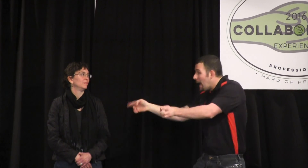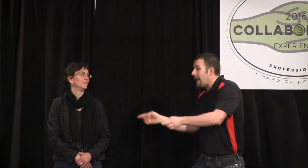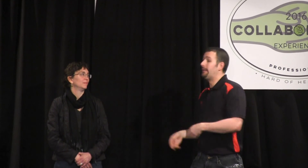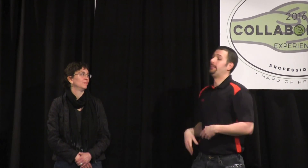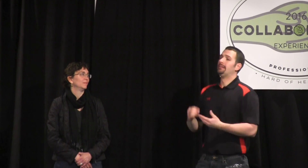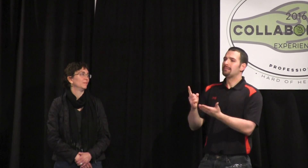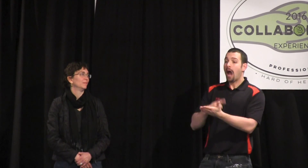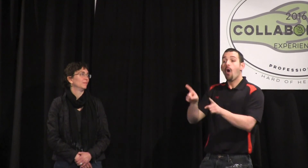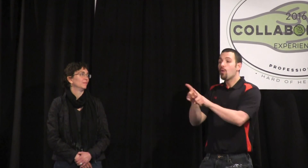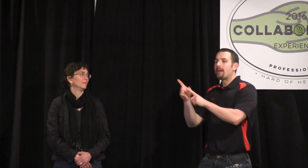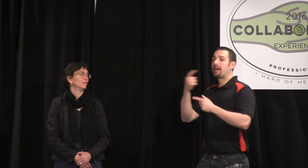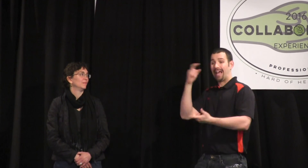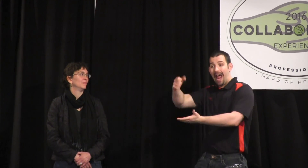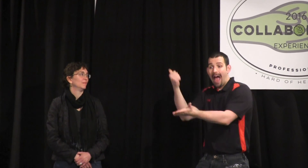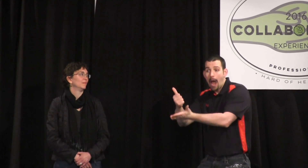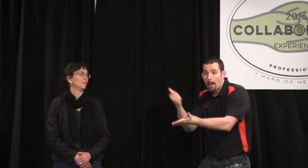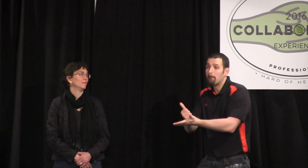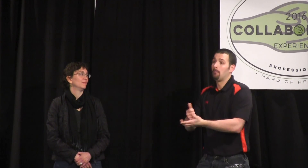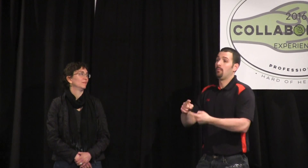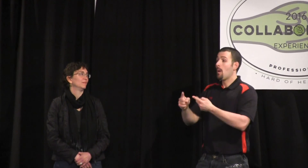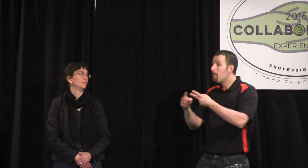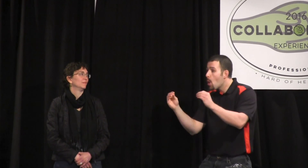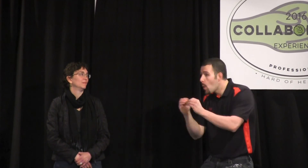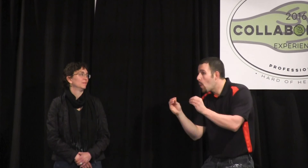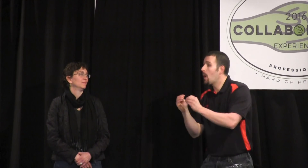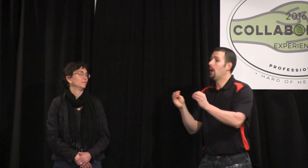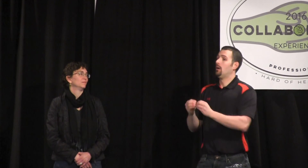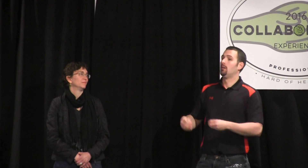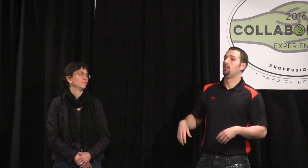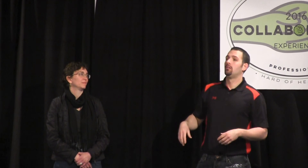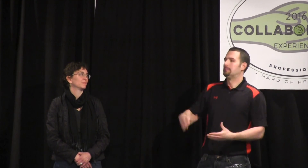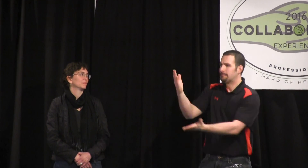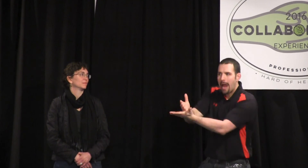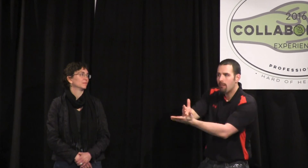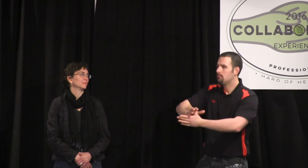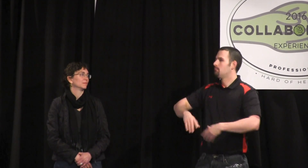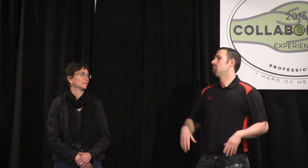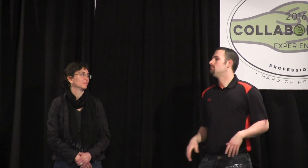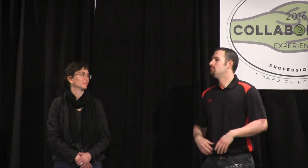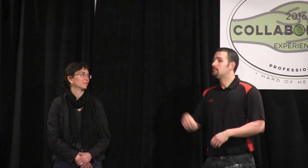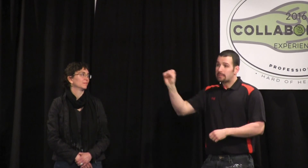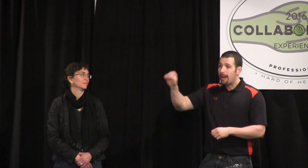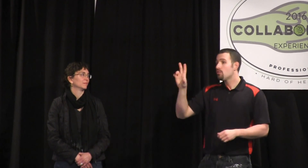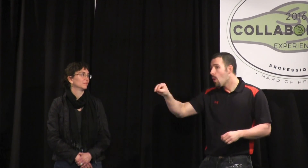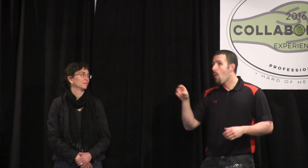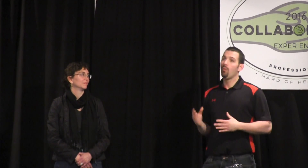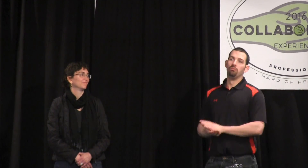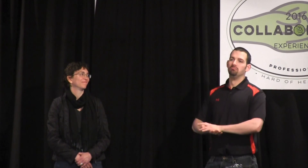and my work is somewhat independent, and if another person needs help, they can let me know that,